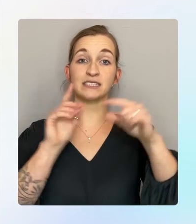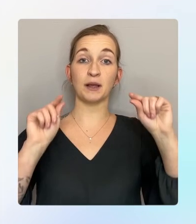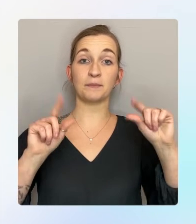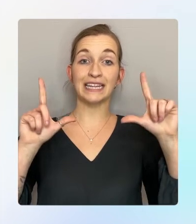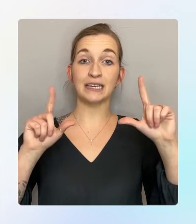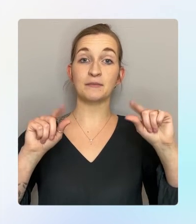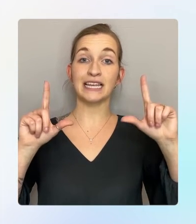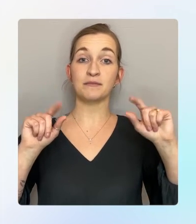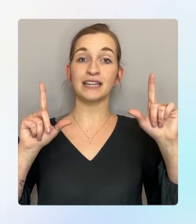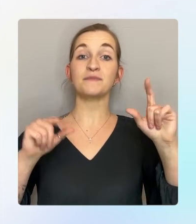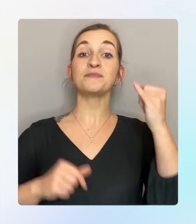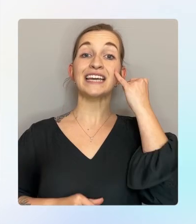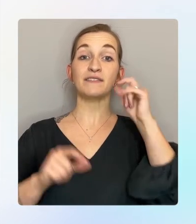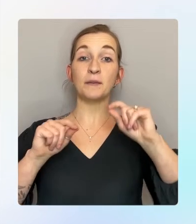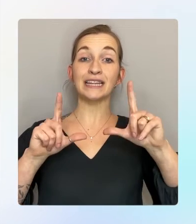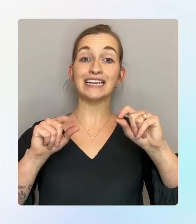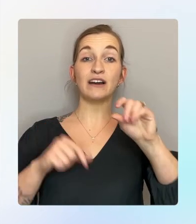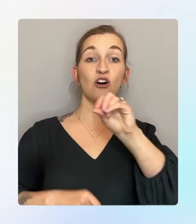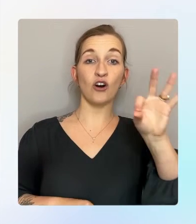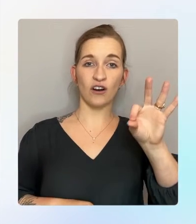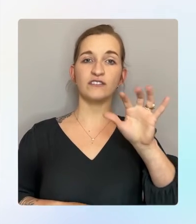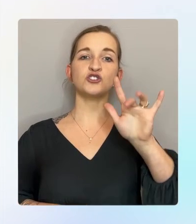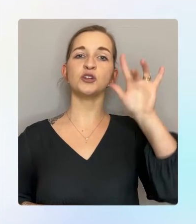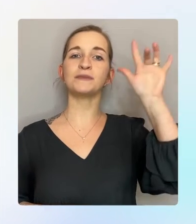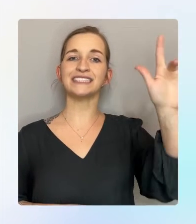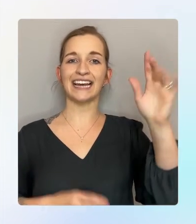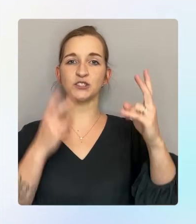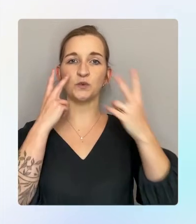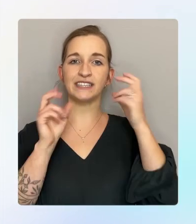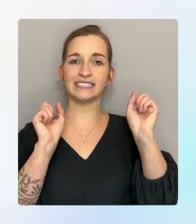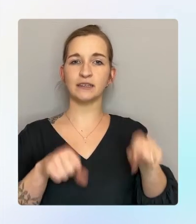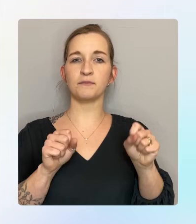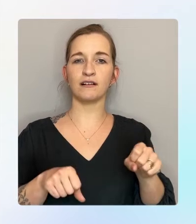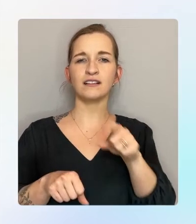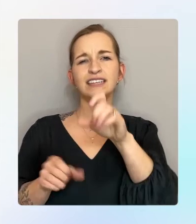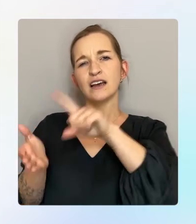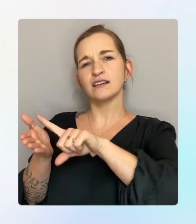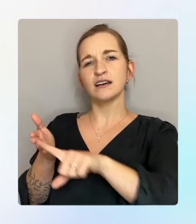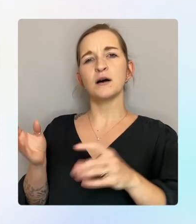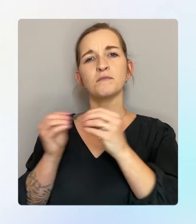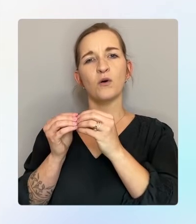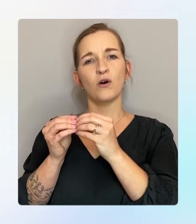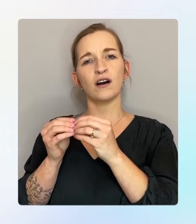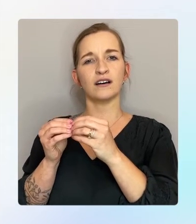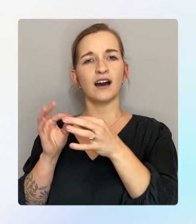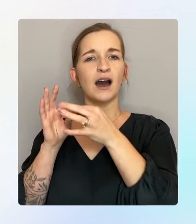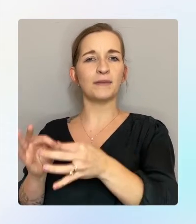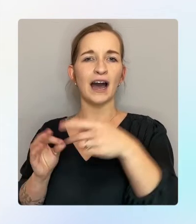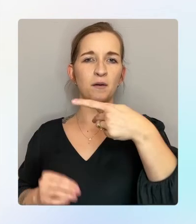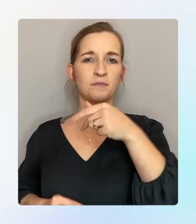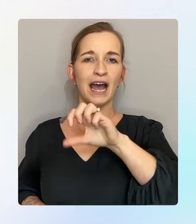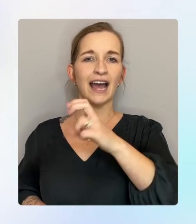If the blinking is off, then it should always be set to visible. You can read more about these patches in our documentation.